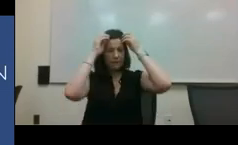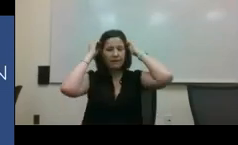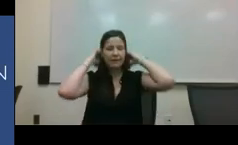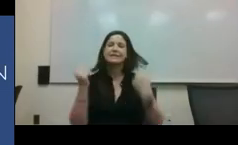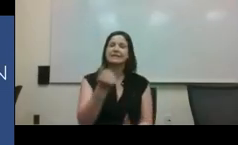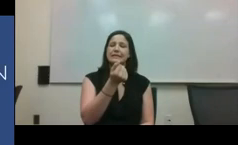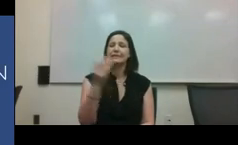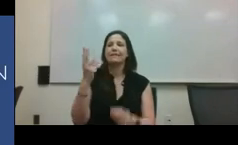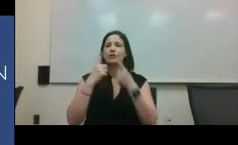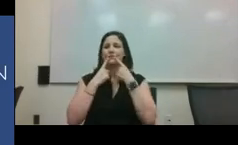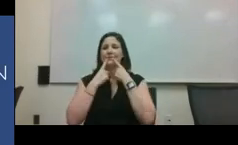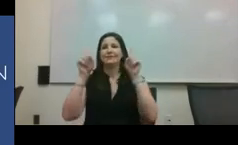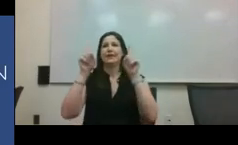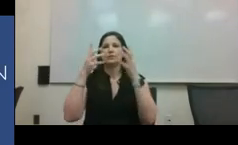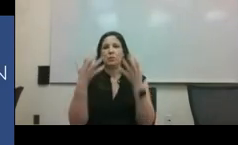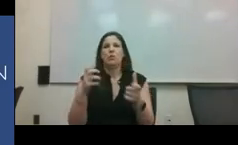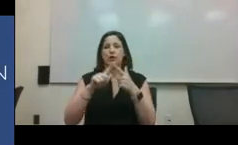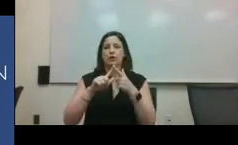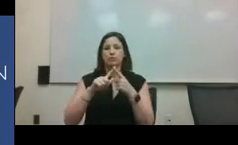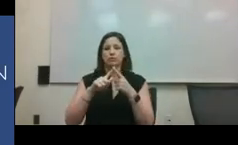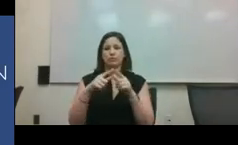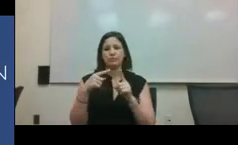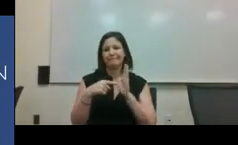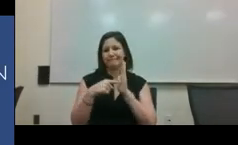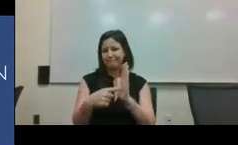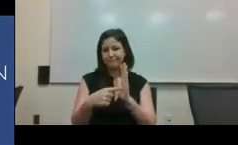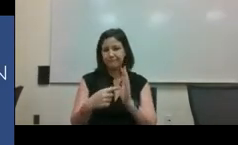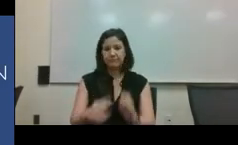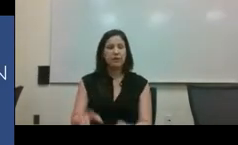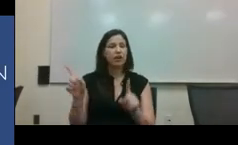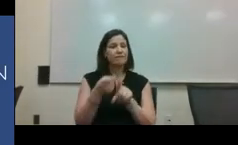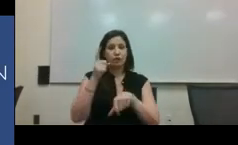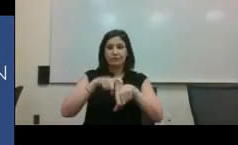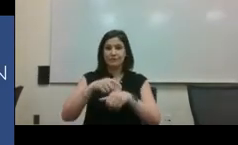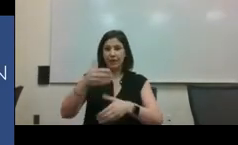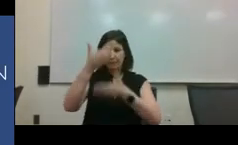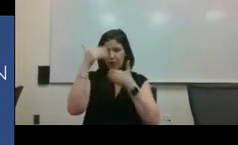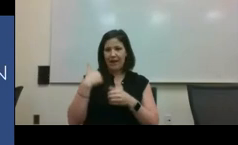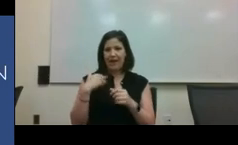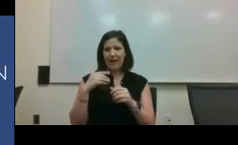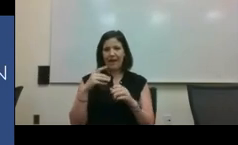So, a couple of just successes that I wanna be sure to highlight. It was the first time in Morocco that there was a snapshot of student learning